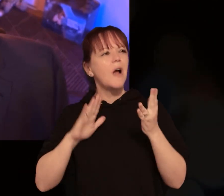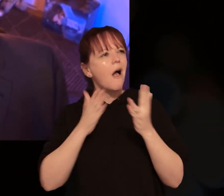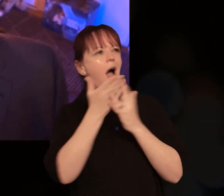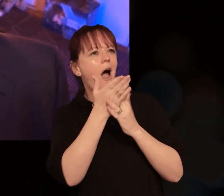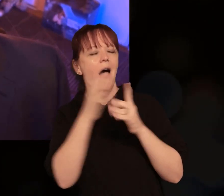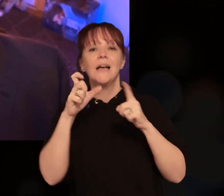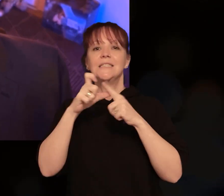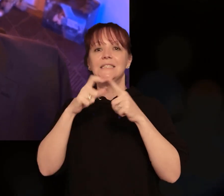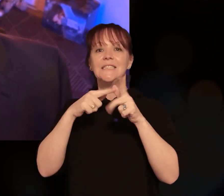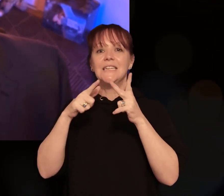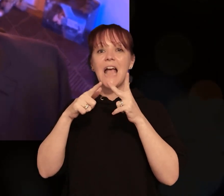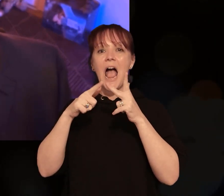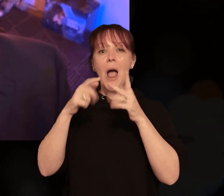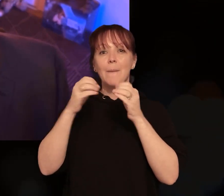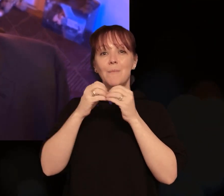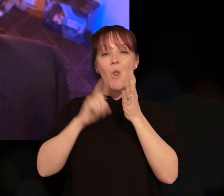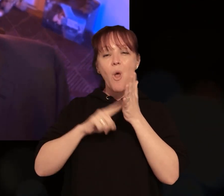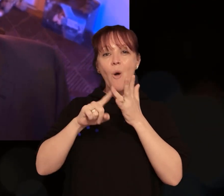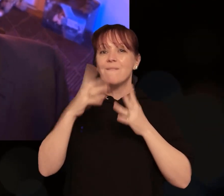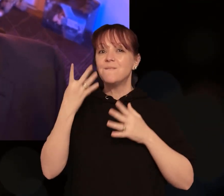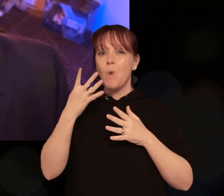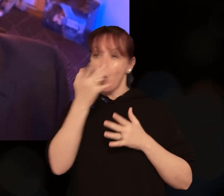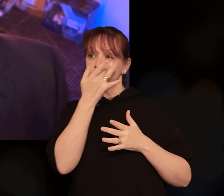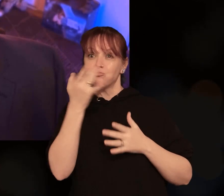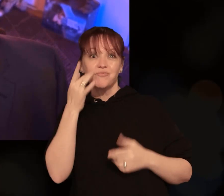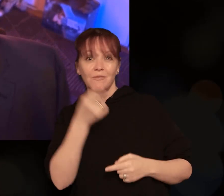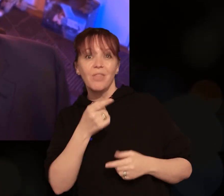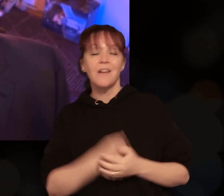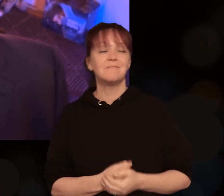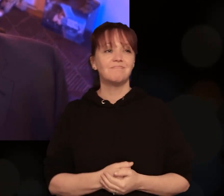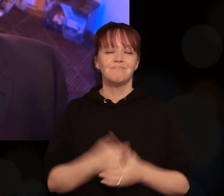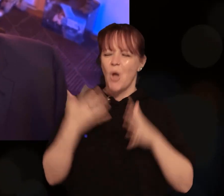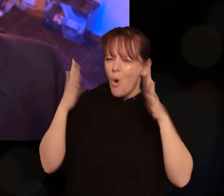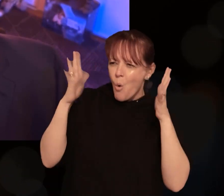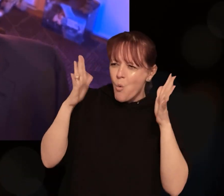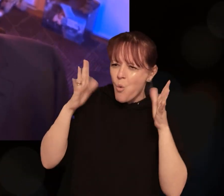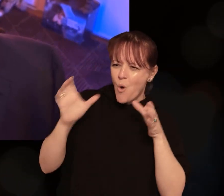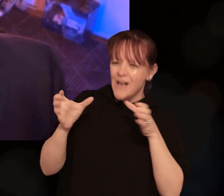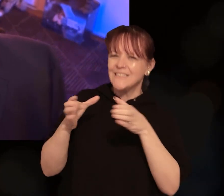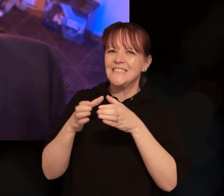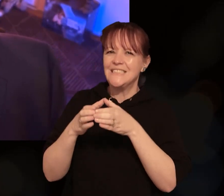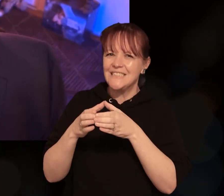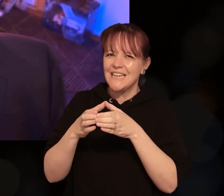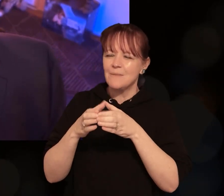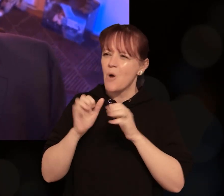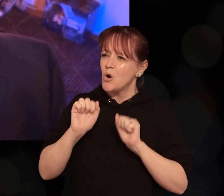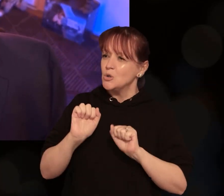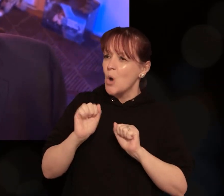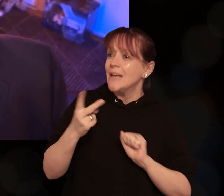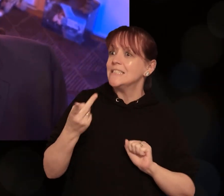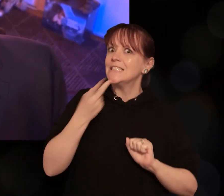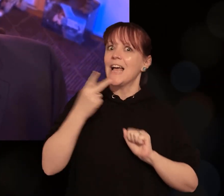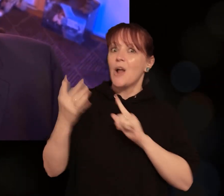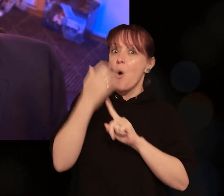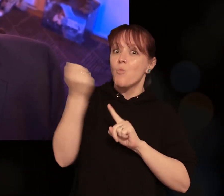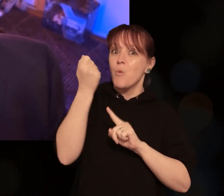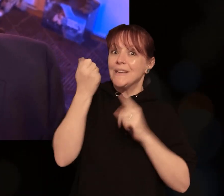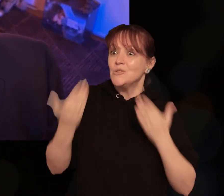And Diablo IV proves that once again. Congrats again to the Diablo team on your second win of the day.